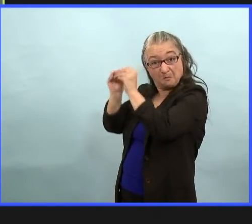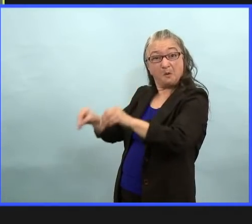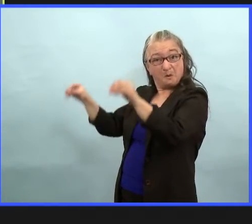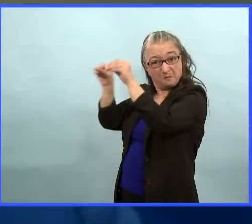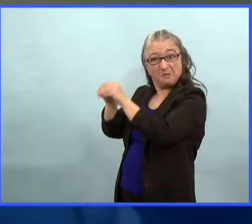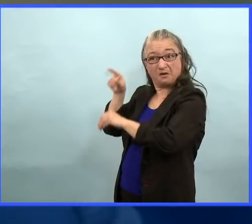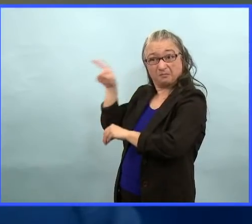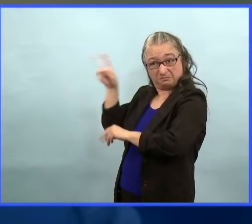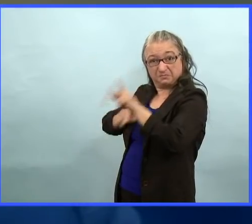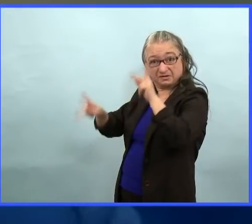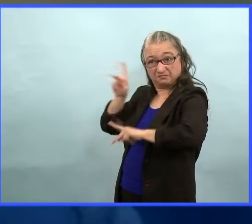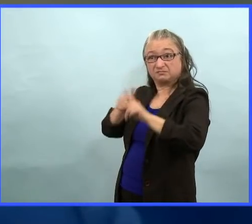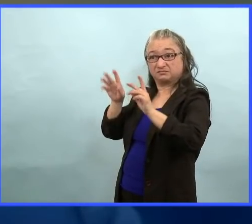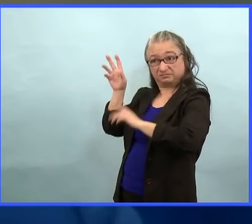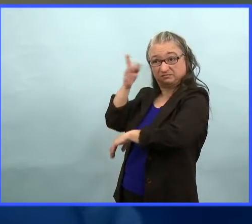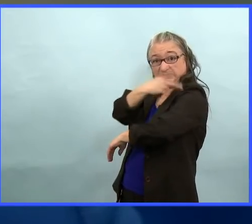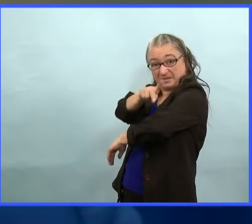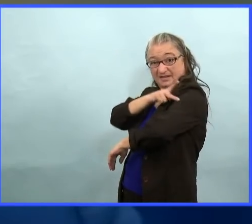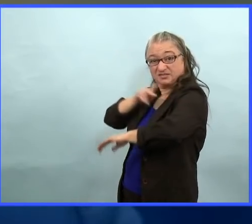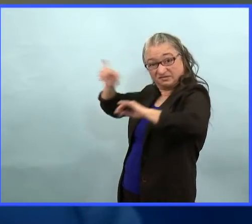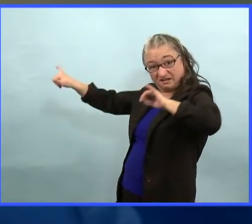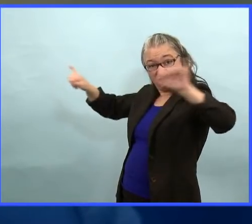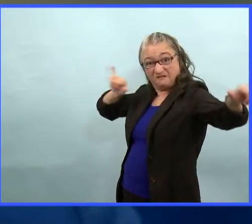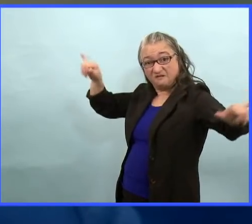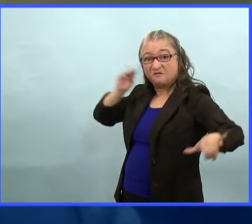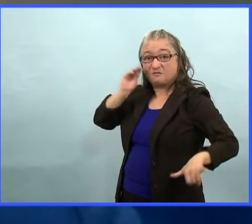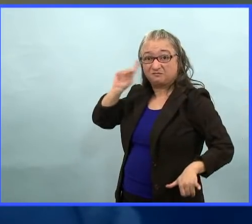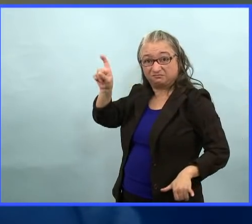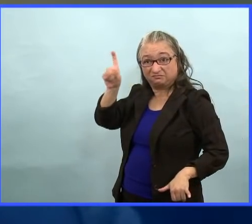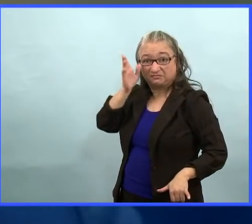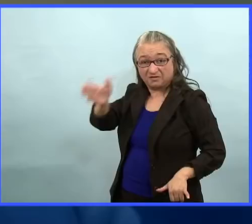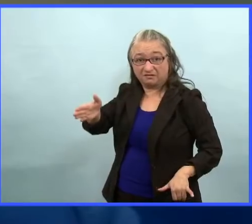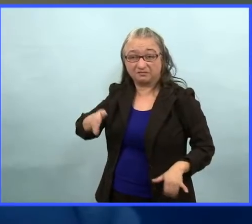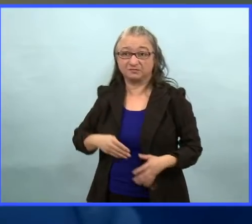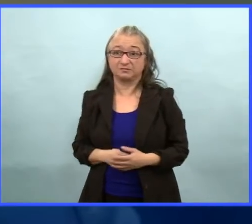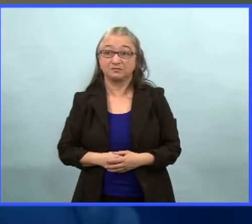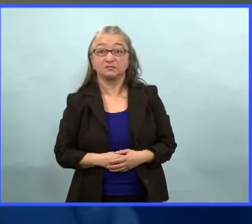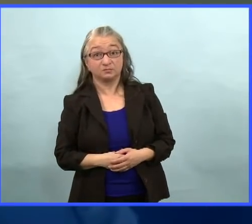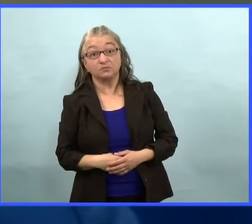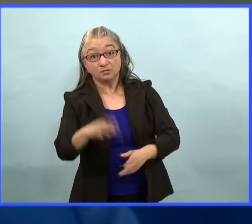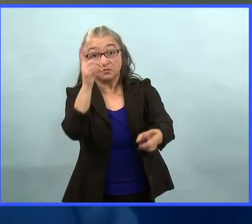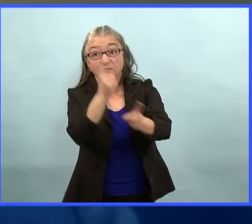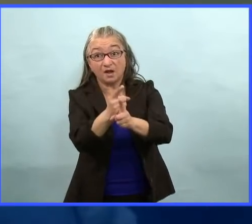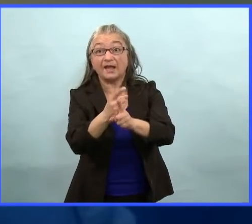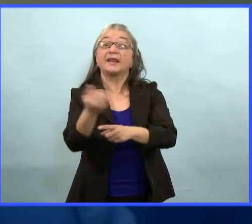uh yeah with the vcop program anybody who can be safely cared for and supported in home